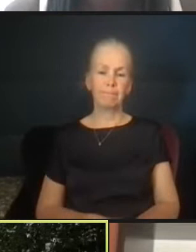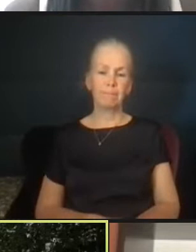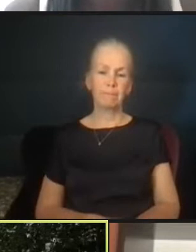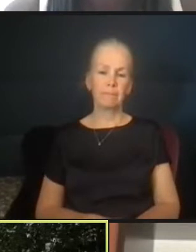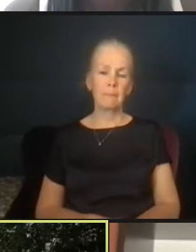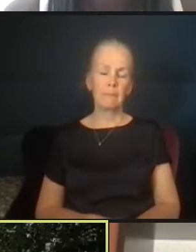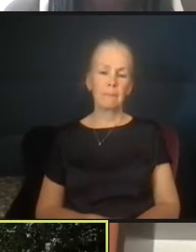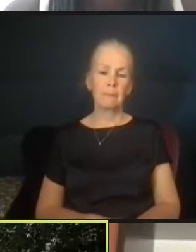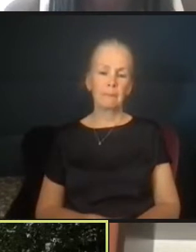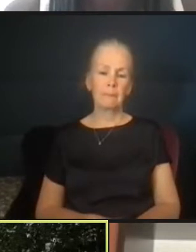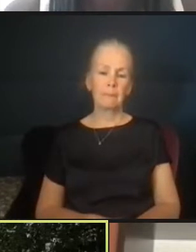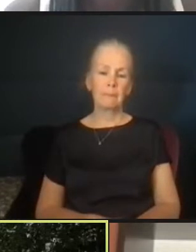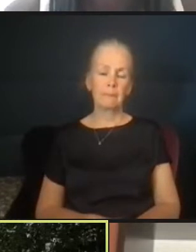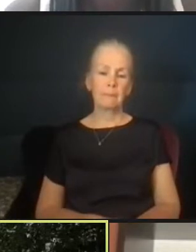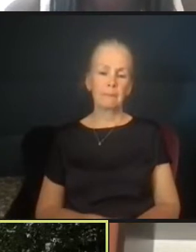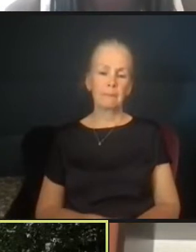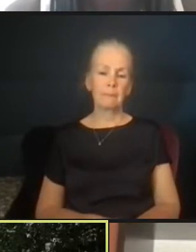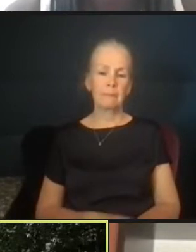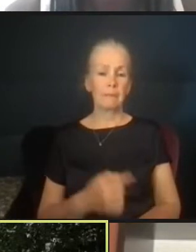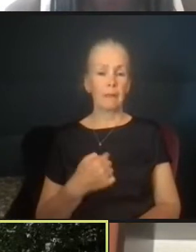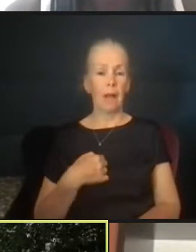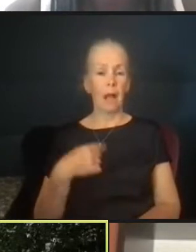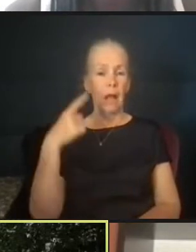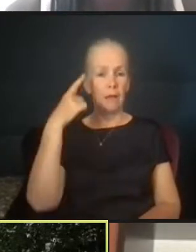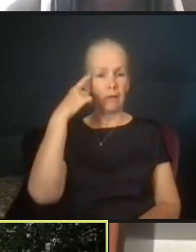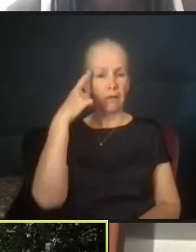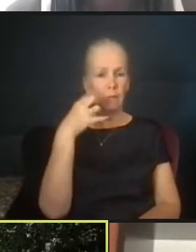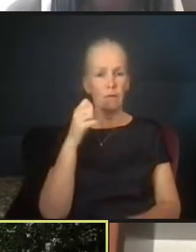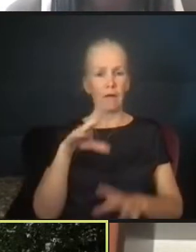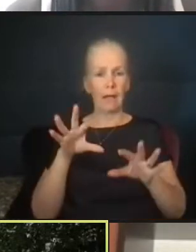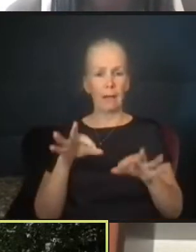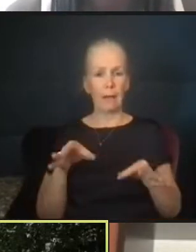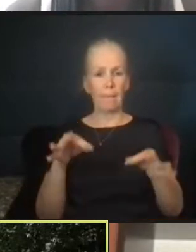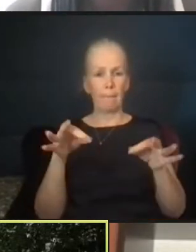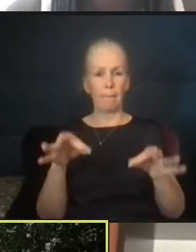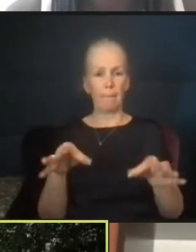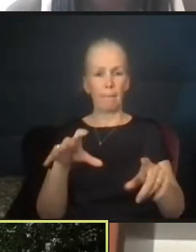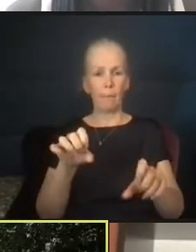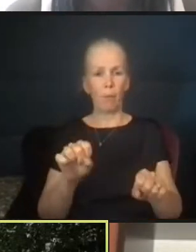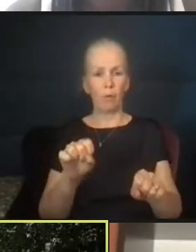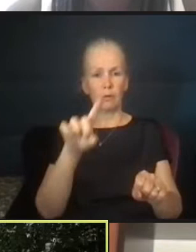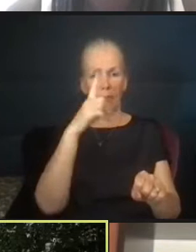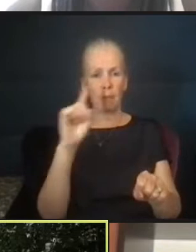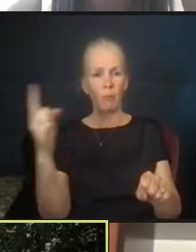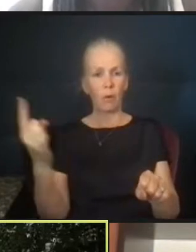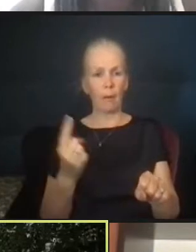NADP2022 Week 4 Webinar Embedding Intersectionality Alice: I can see the numbers of participants jumping up at the moment. Welcome to everybody who is joining us today. We'll just give everybody a chance to come in and as you're coming in, please do introduce yourself on the chat. We have a chat feature here for everyone to say, where they're coming from, what their role is and his specific interests. It'd be great to hear from you all so please do post in that chat box. Sally has asked if we can allow for multi pin on the BSL interpreters. Lovely to see you though, Sally. And congratulations on your your recent court case. Also can you allow for captions please Jo. Jo: I'm just about to pop a link in the chat. We just live streaming to Otter AI right now and we are going to have the BSL interpreters visible for every presentation, here's the link for the chat. Alice: Sally please do post in the chat. If there's any issues with accessing the transcript and the live captions. Brilliant. I think we have had a pause on people joining. So